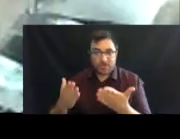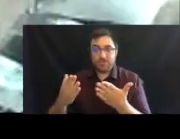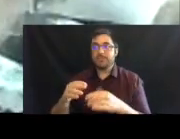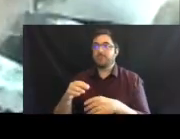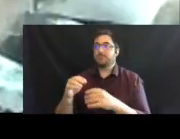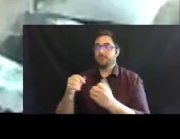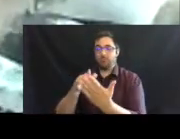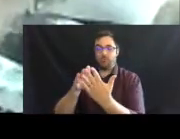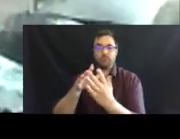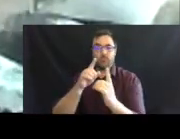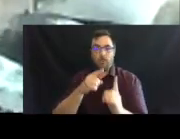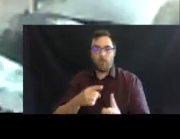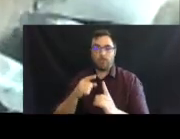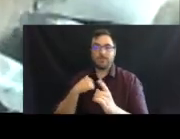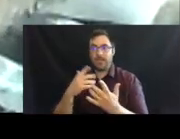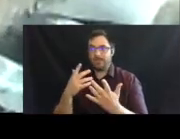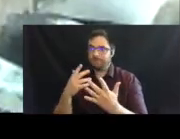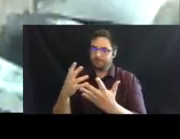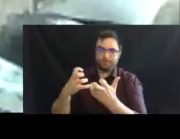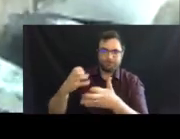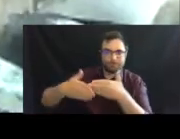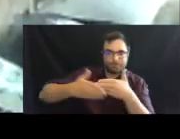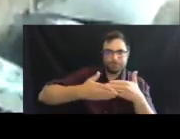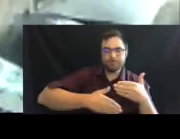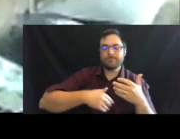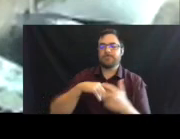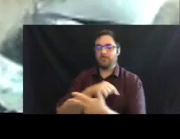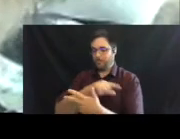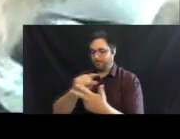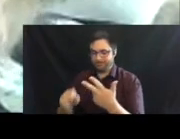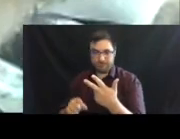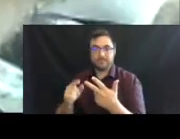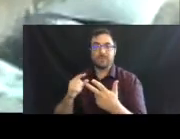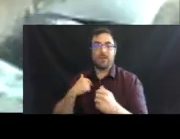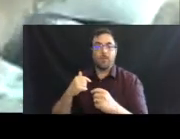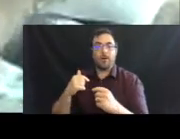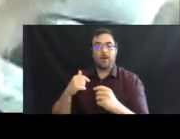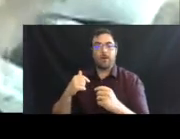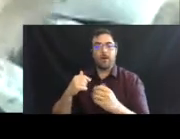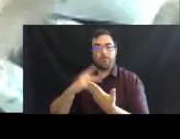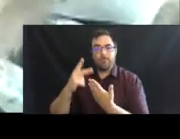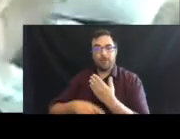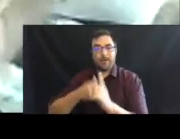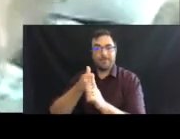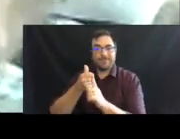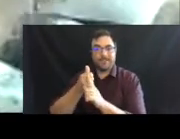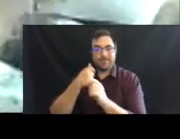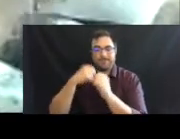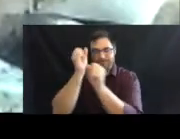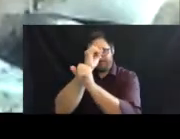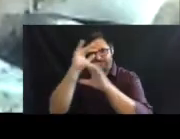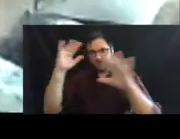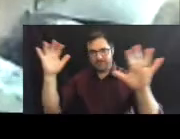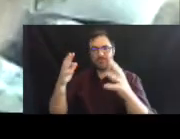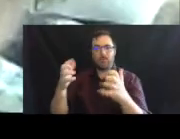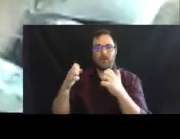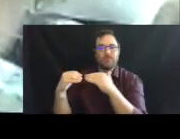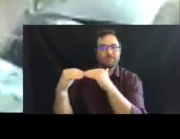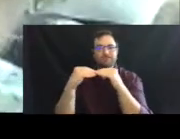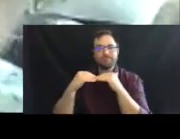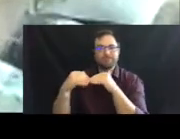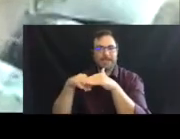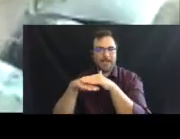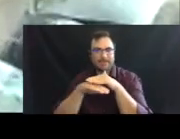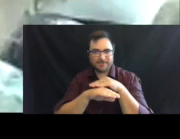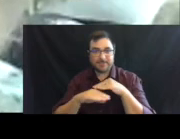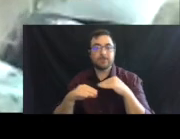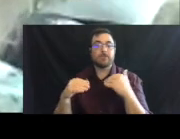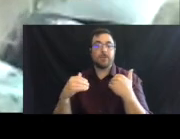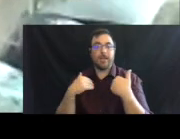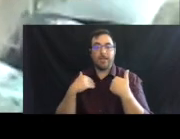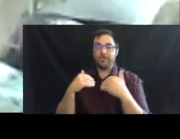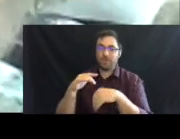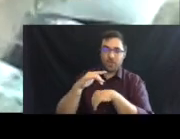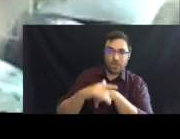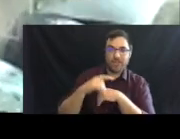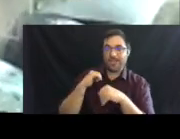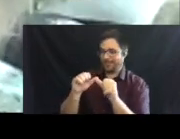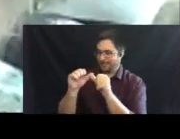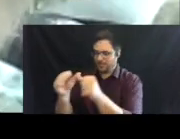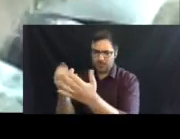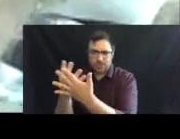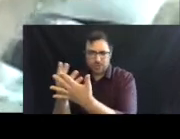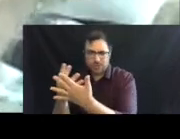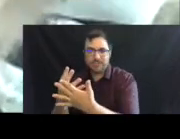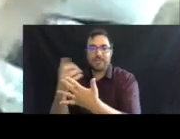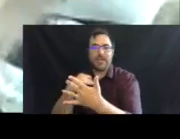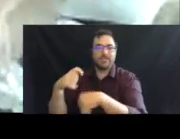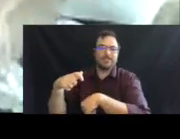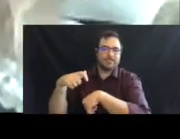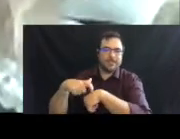and so on and so forth. So our program vision is that all families have equitable access to a seamless system of early and continuous hearing screening timely and skilled diagnostics and